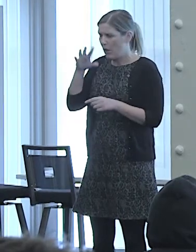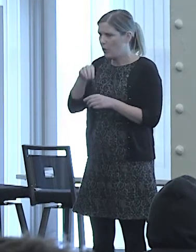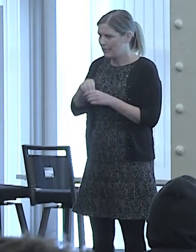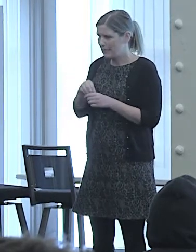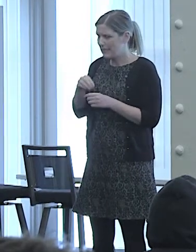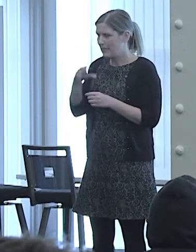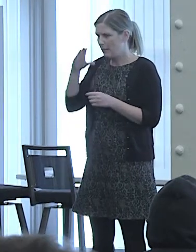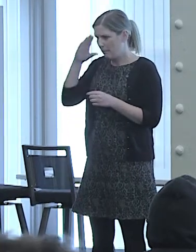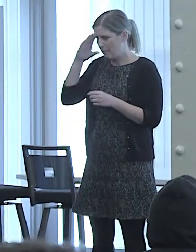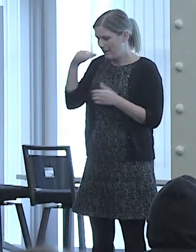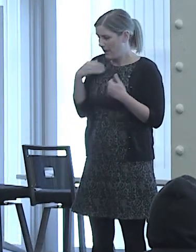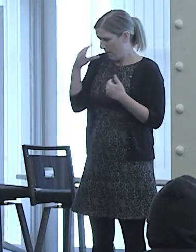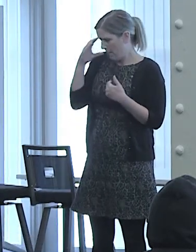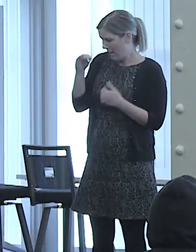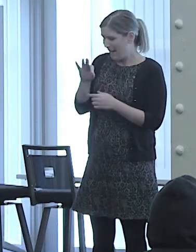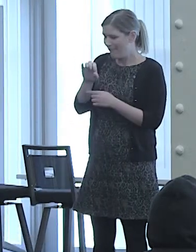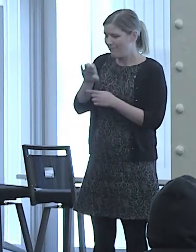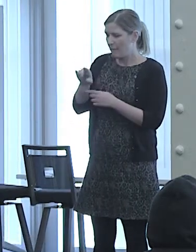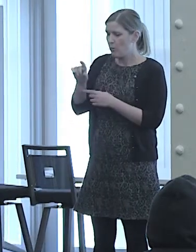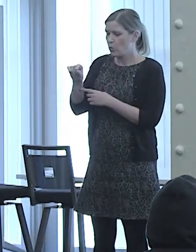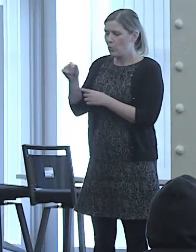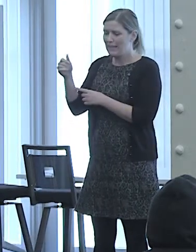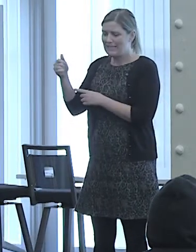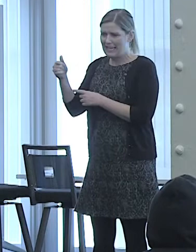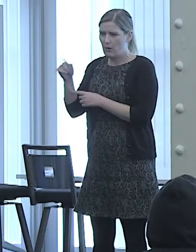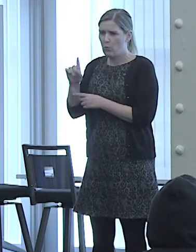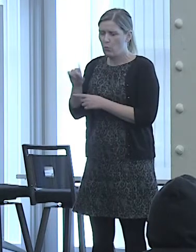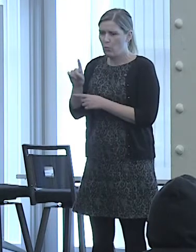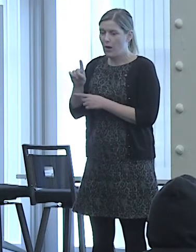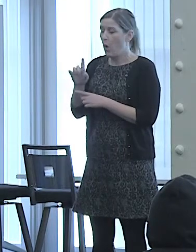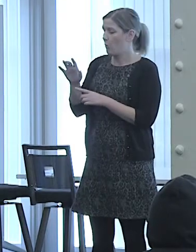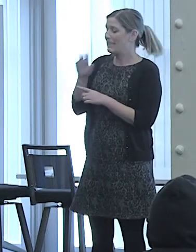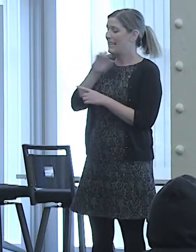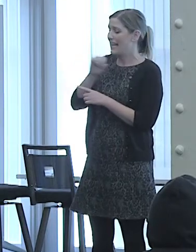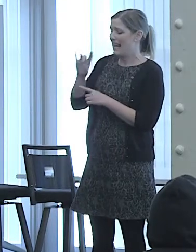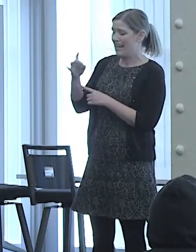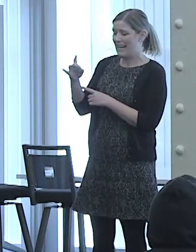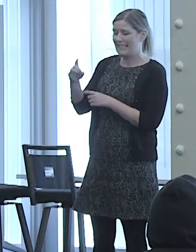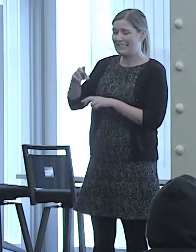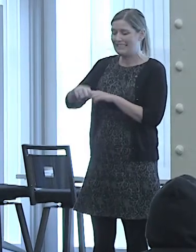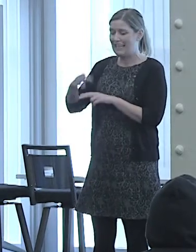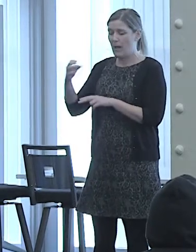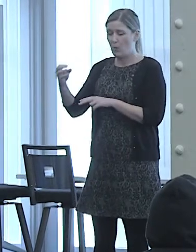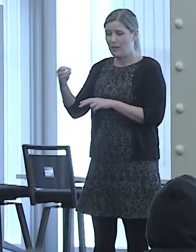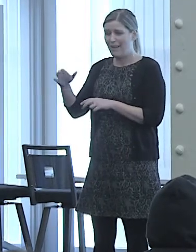who, in February, 2010 at only 18 years old, was sitting outside of his local library